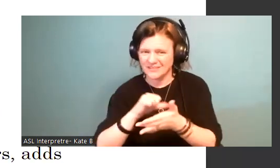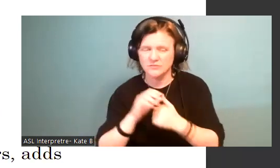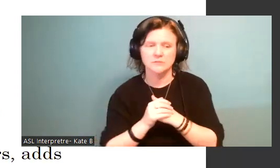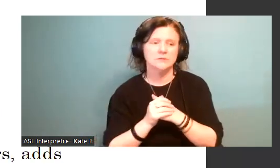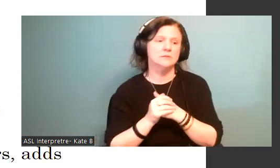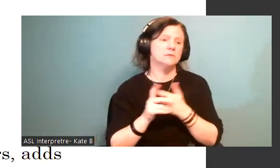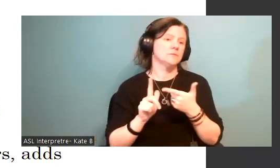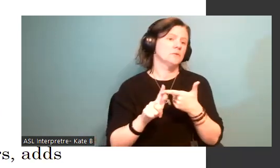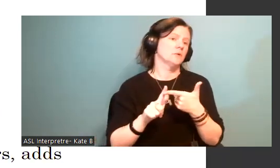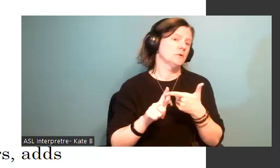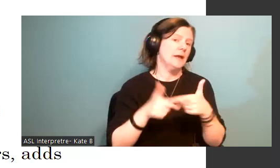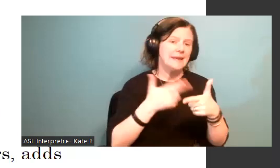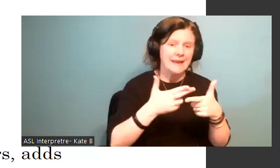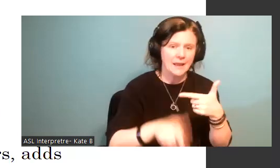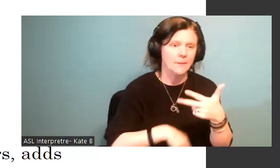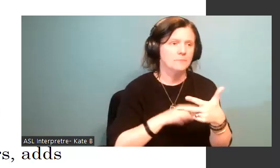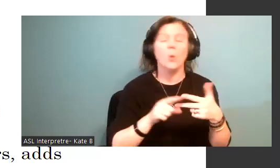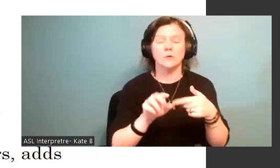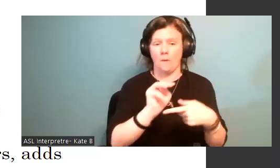landmarks or regions by others. These are